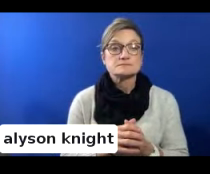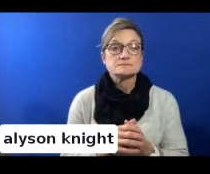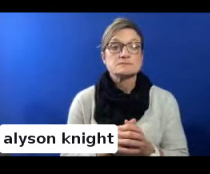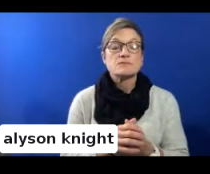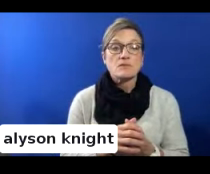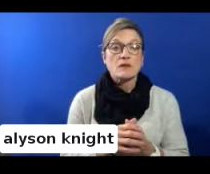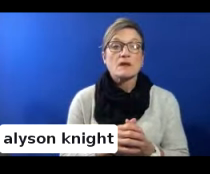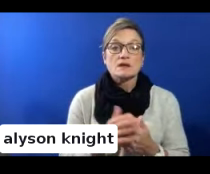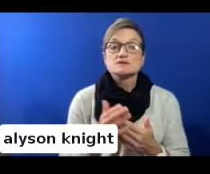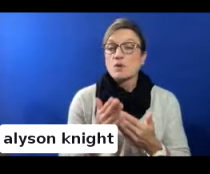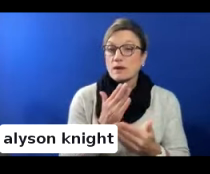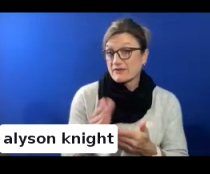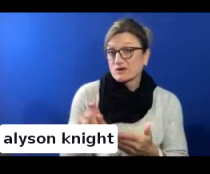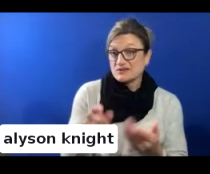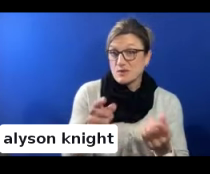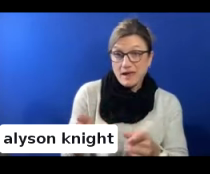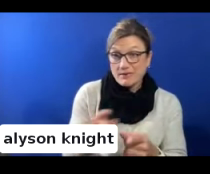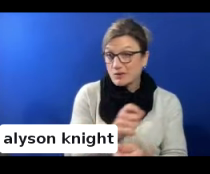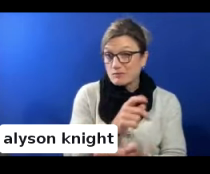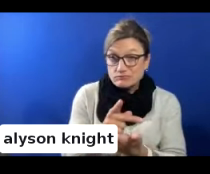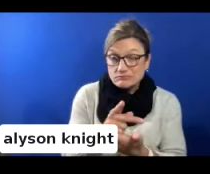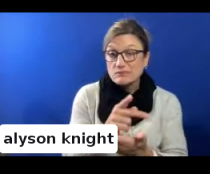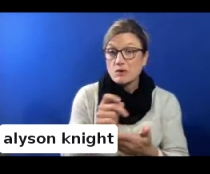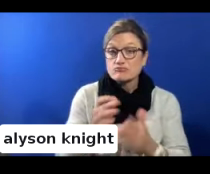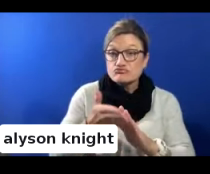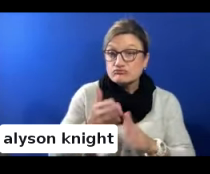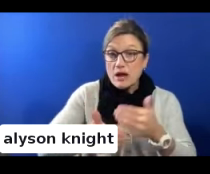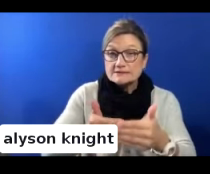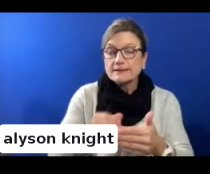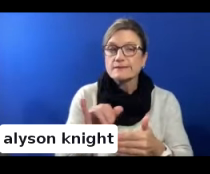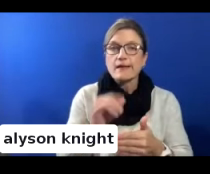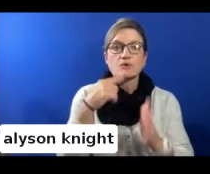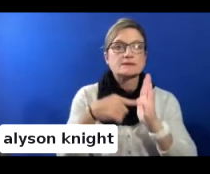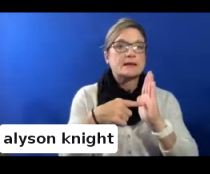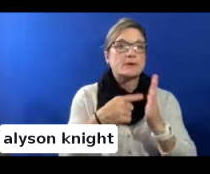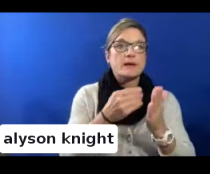whatever that needs to be processed, for example, like a budget or a change